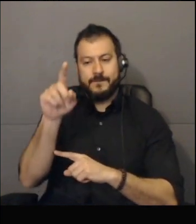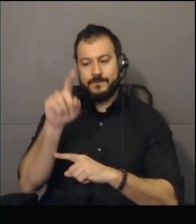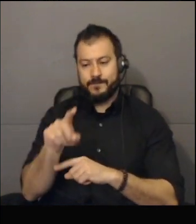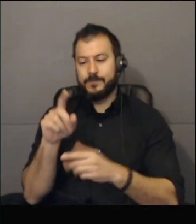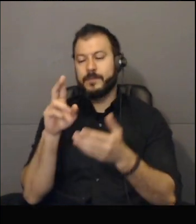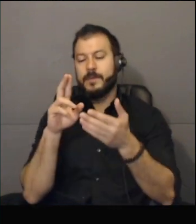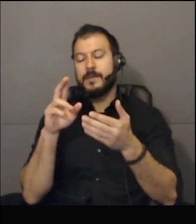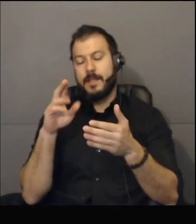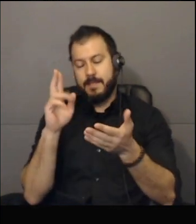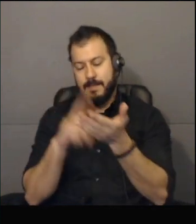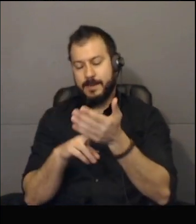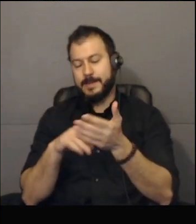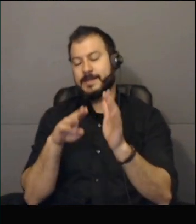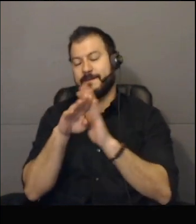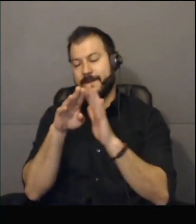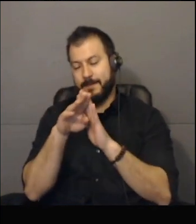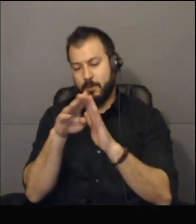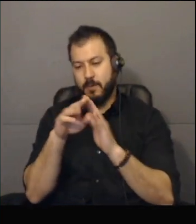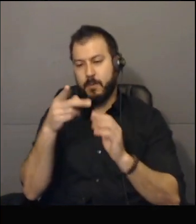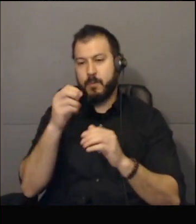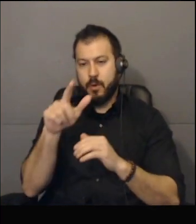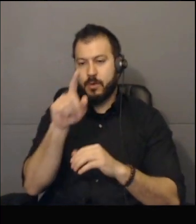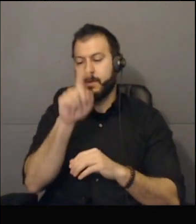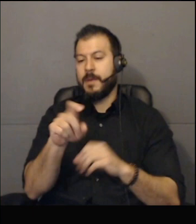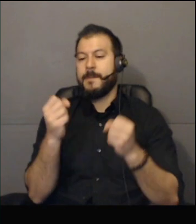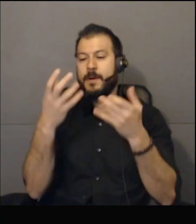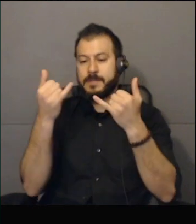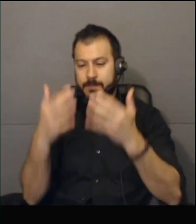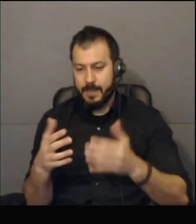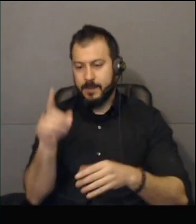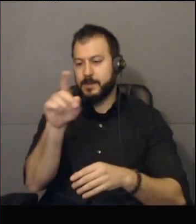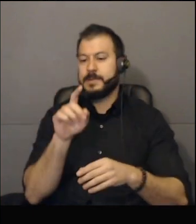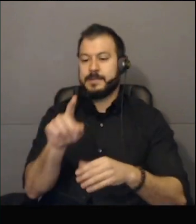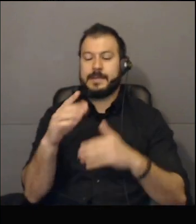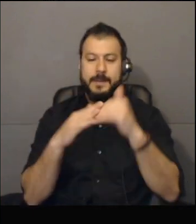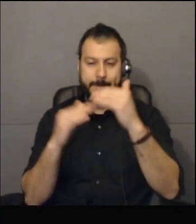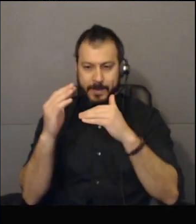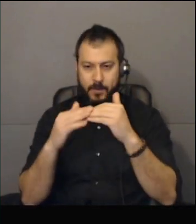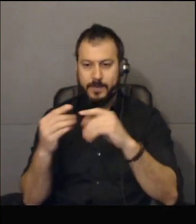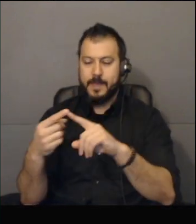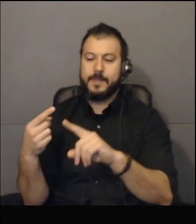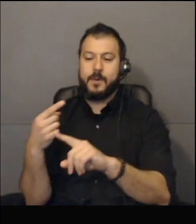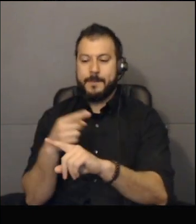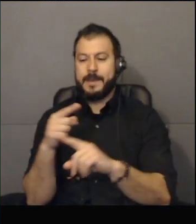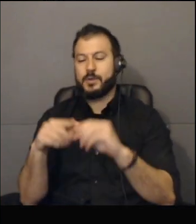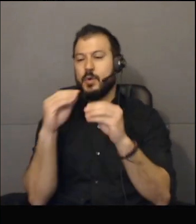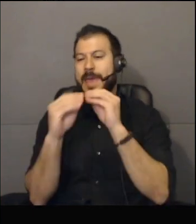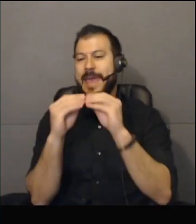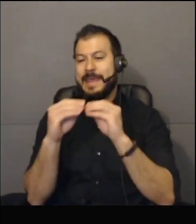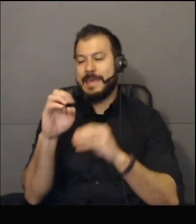select the multiplayer page selector, build and go back to edit the override four. There is another we want.